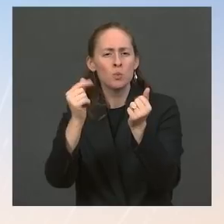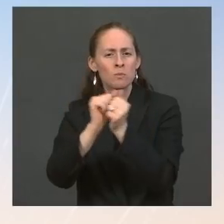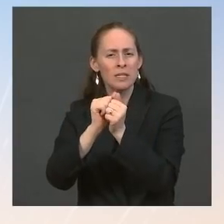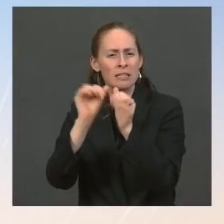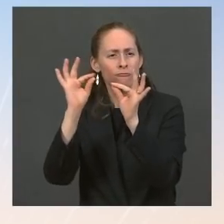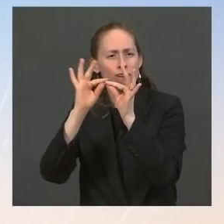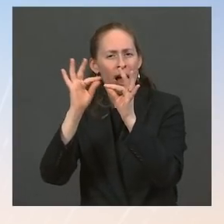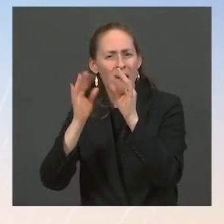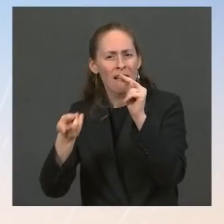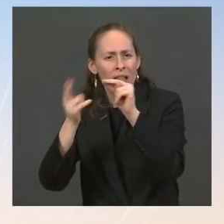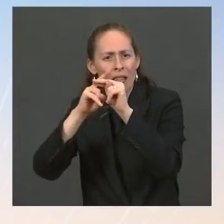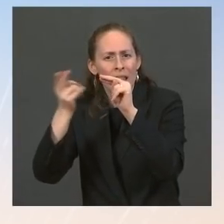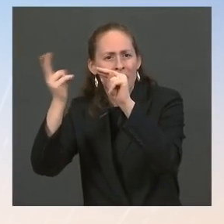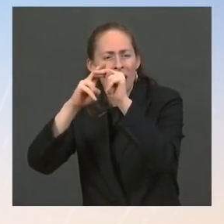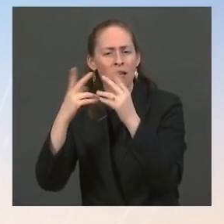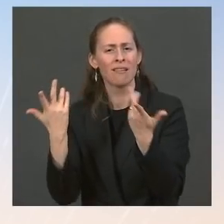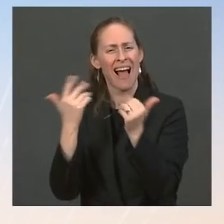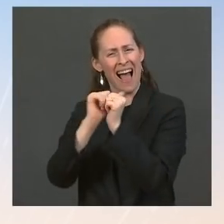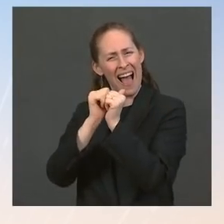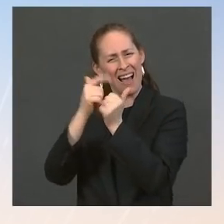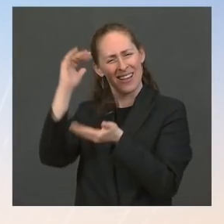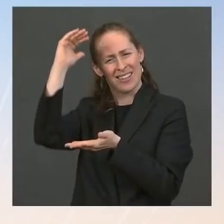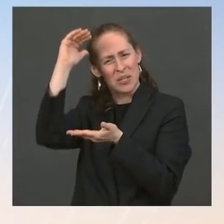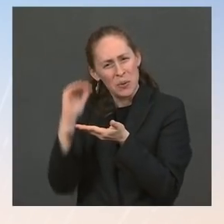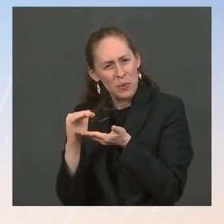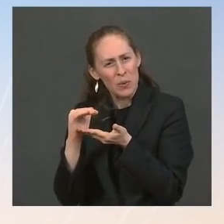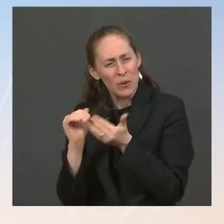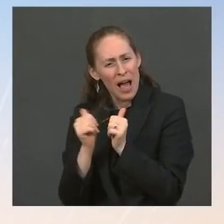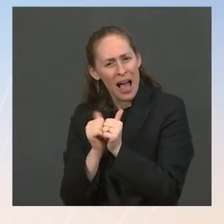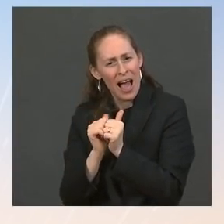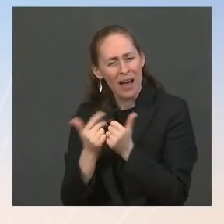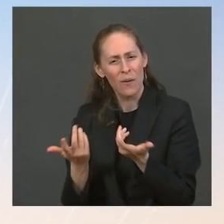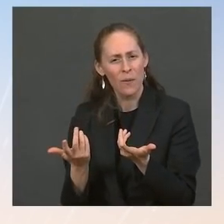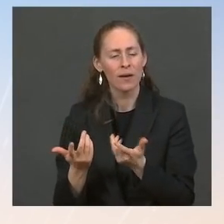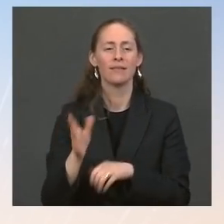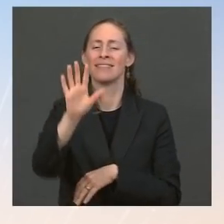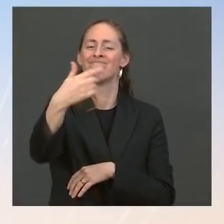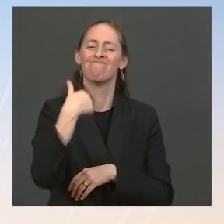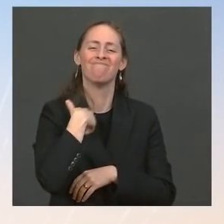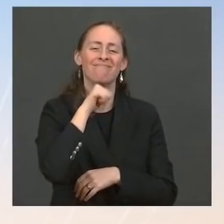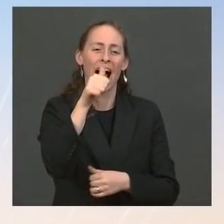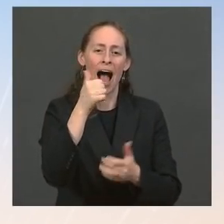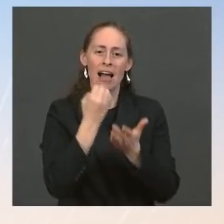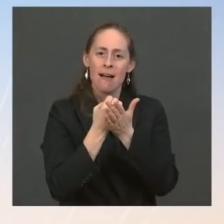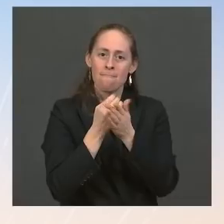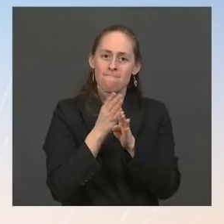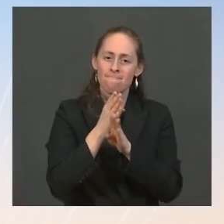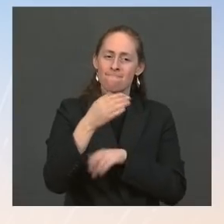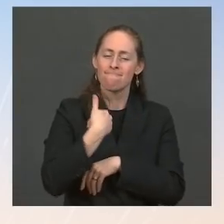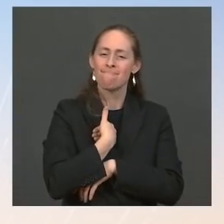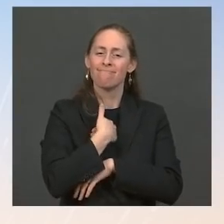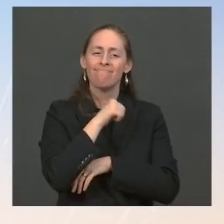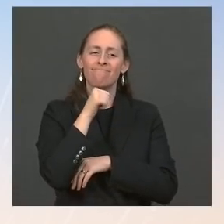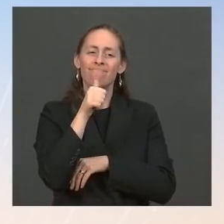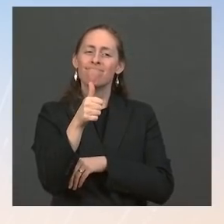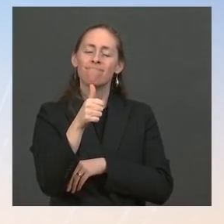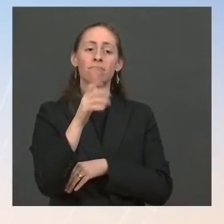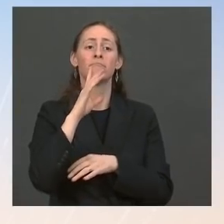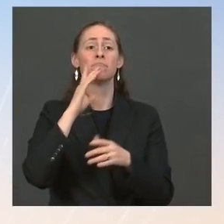Ms. Psaki: Well, I would say, without being an economist, we look at most of these data points through the prism of COVID,